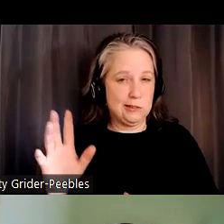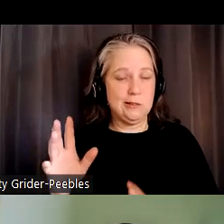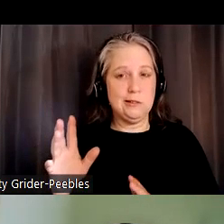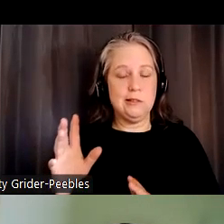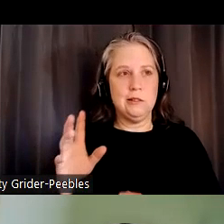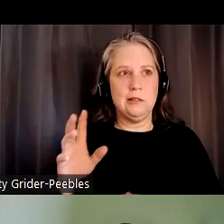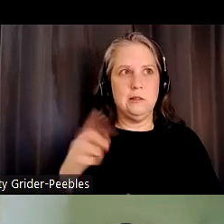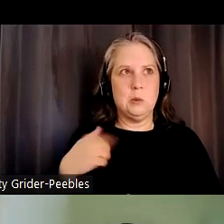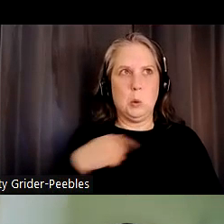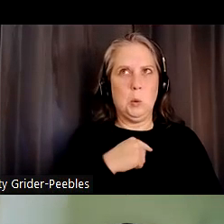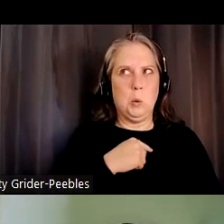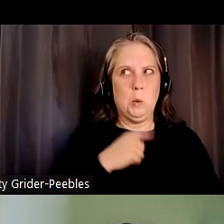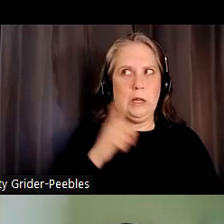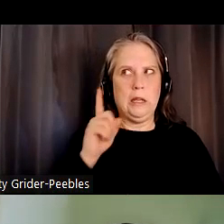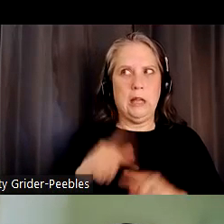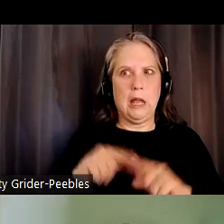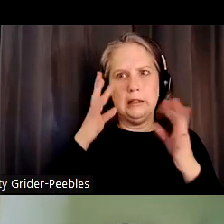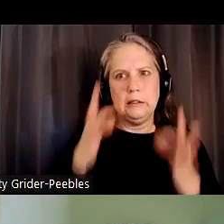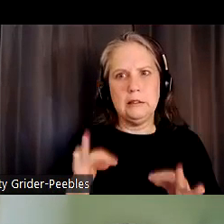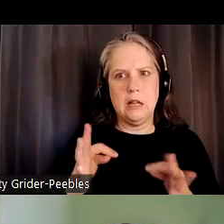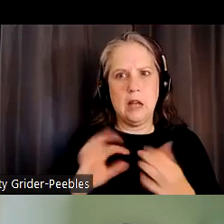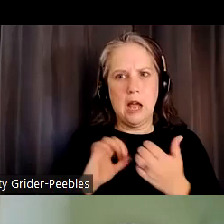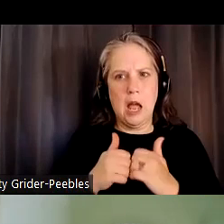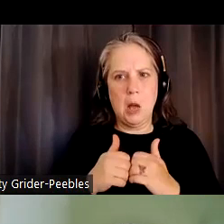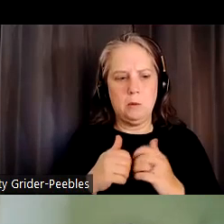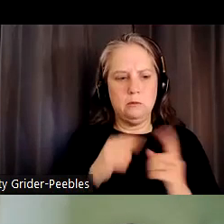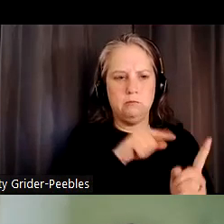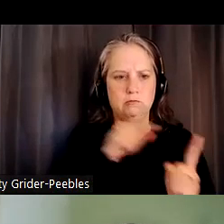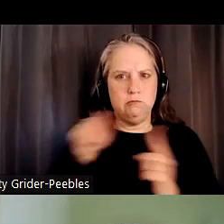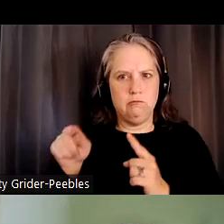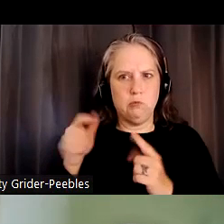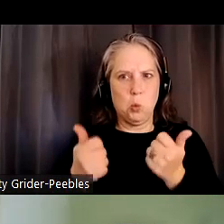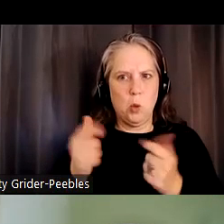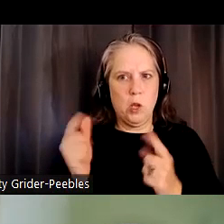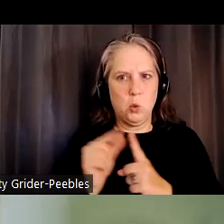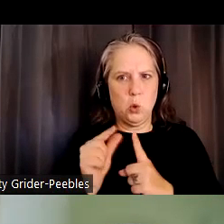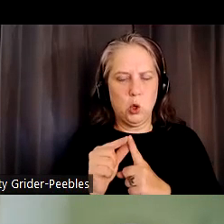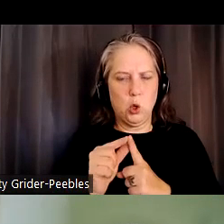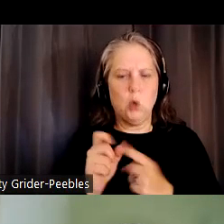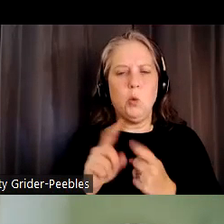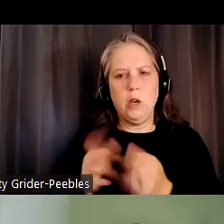the ones saying which one is right and which one is wrong without consulting members of that community.